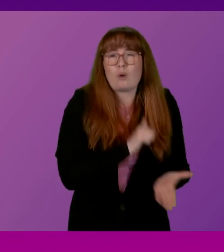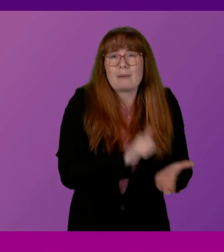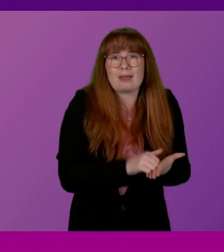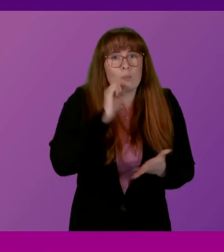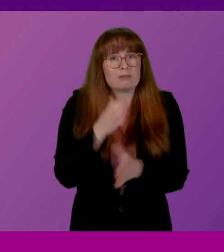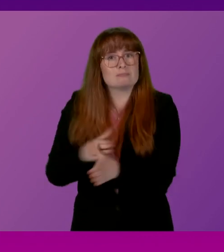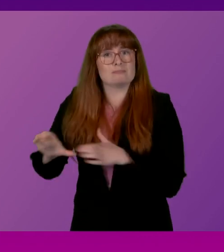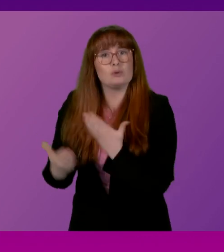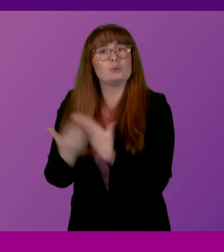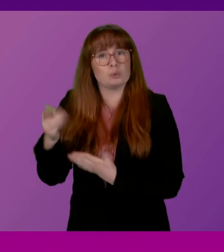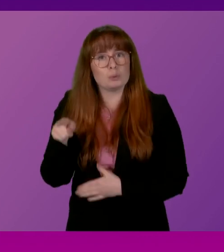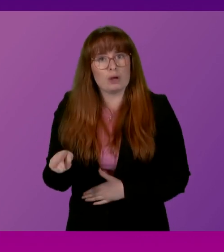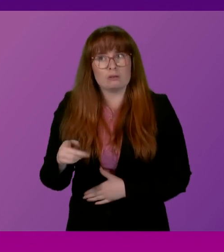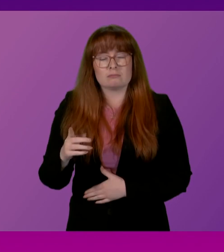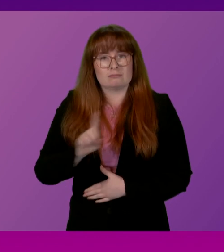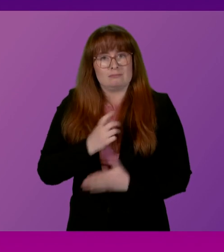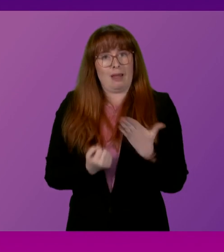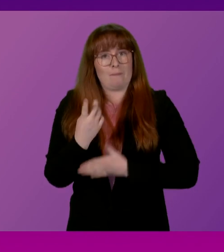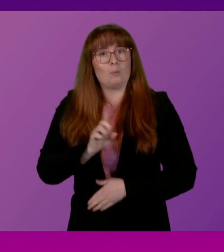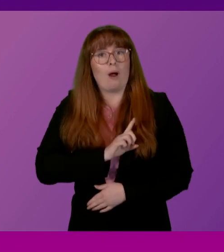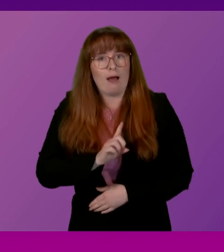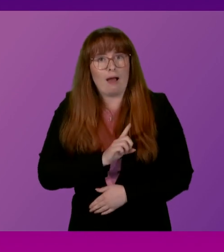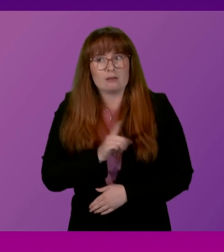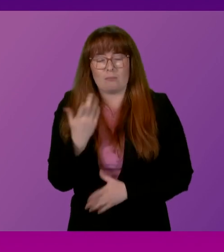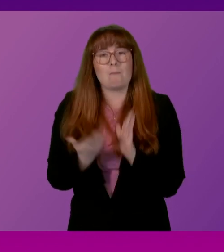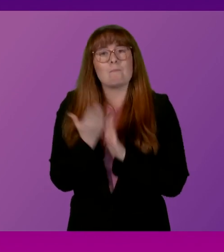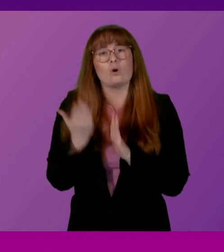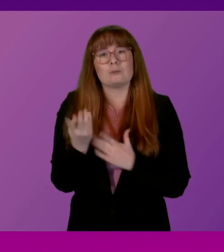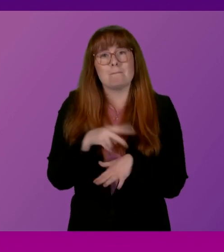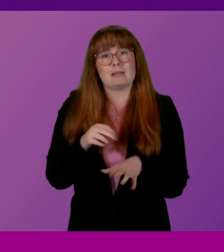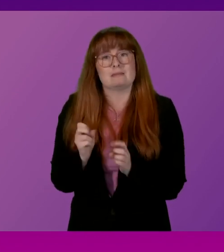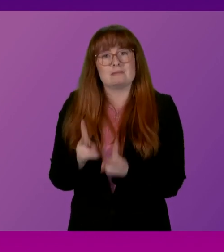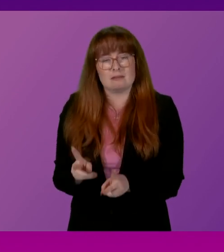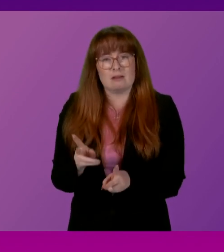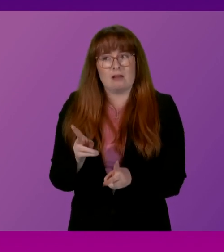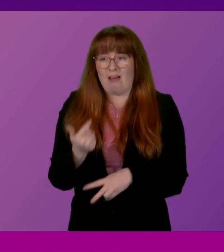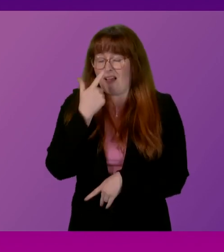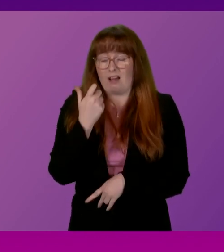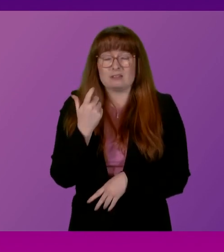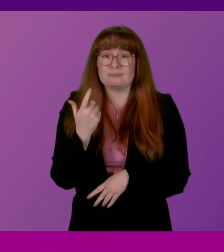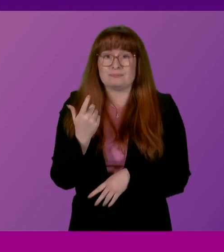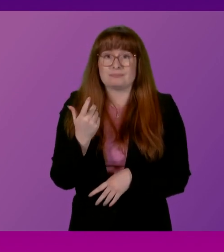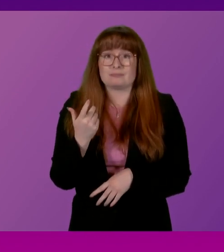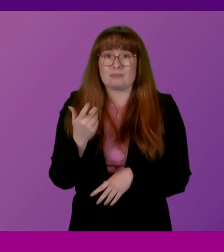It did that because, for modern policing purposes, it can often make sense to co-locate with